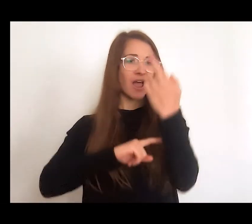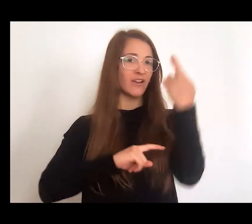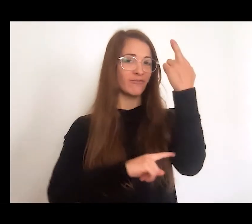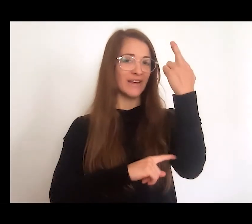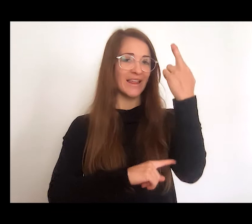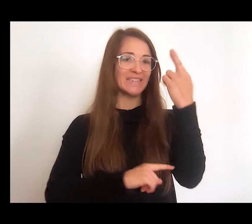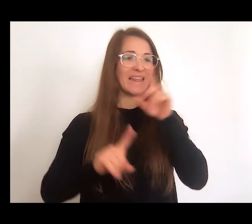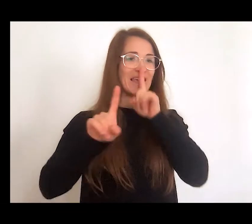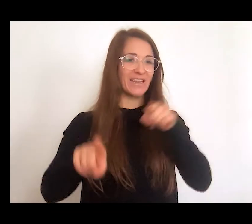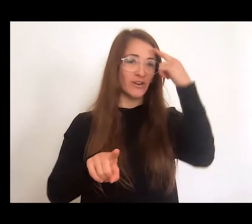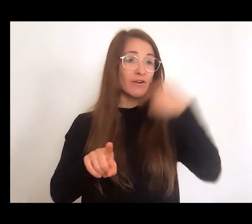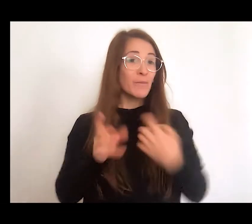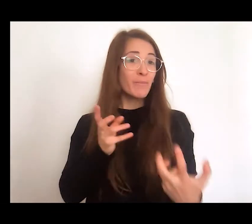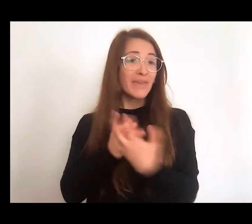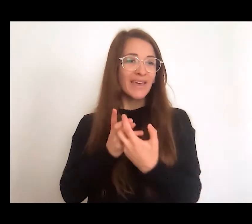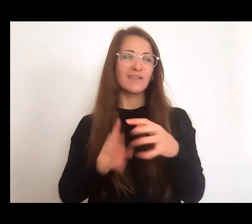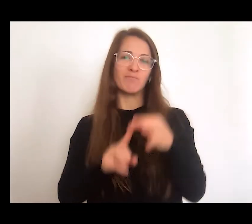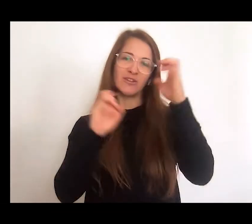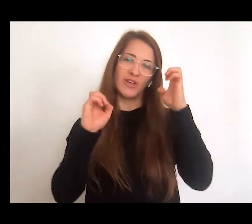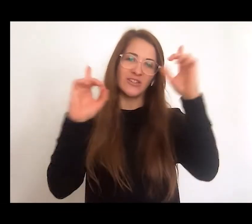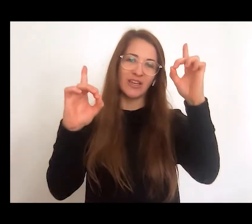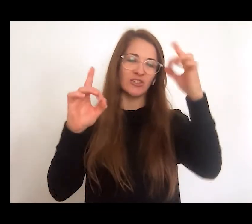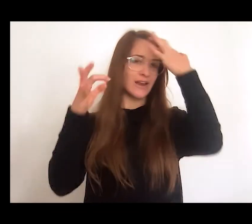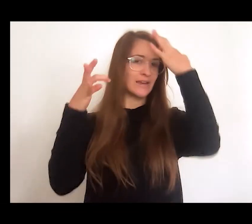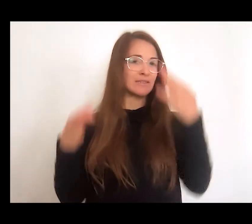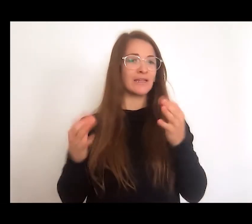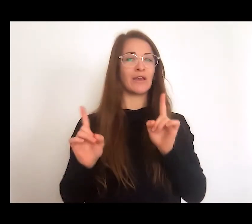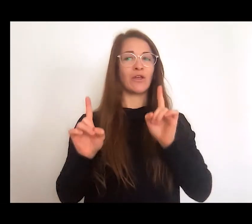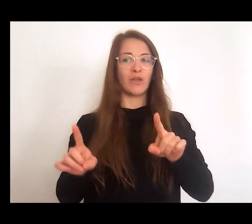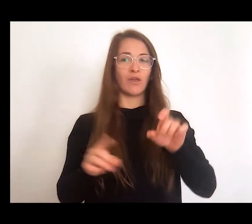I REALIZED THE ANSWER IS SPECIAL EDUCATION.